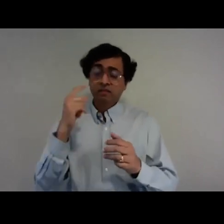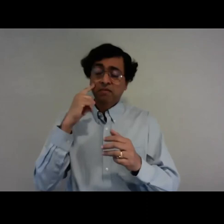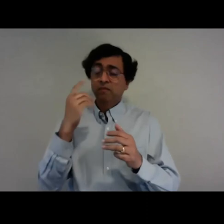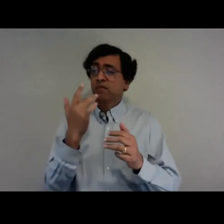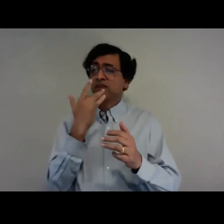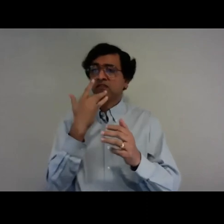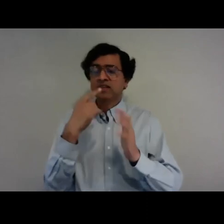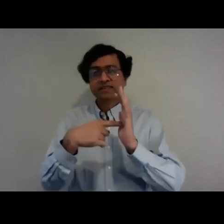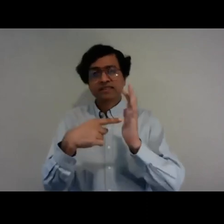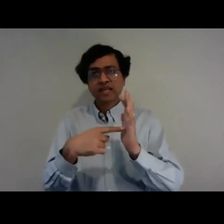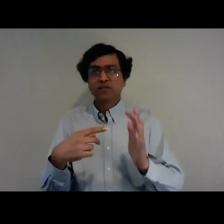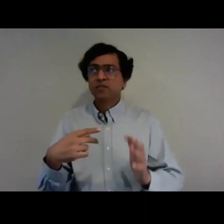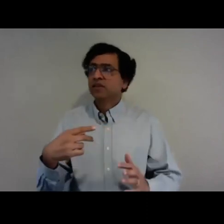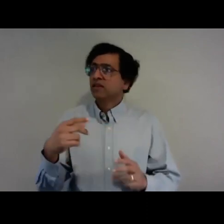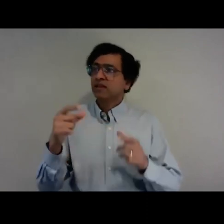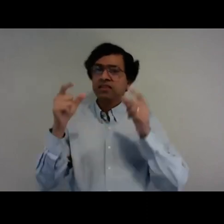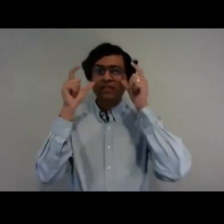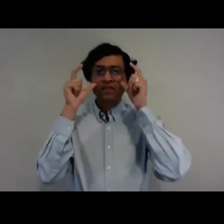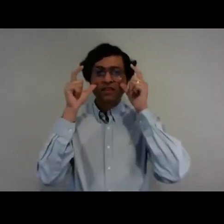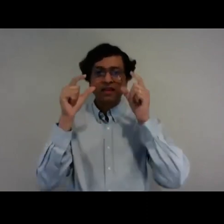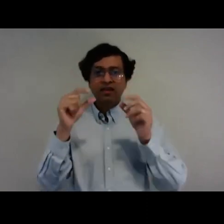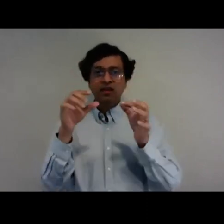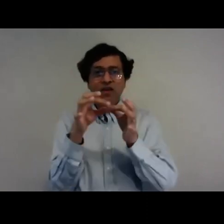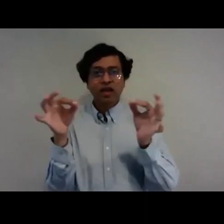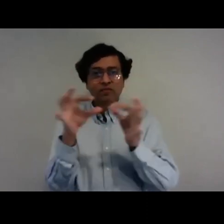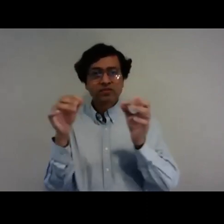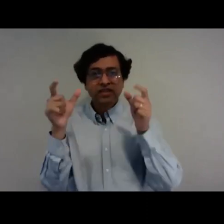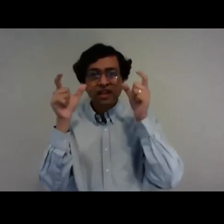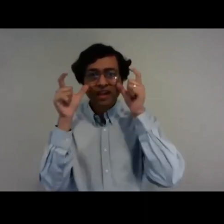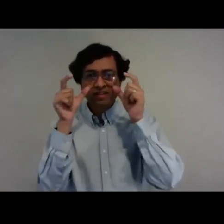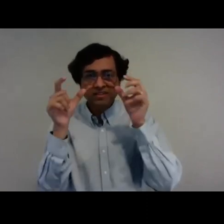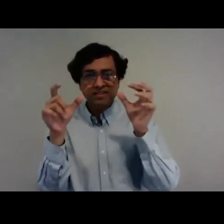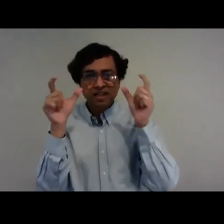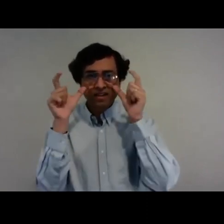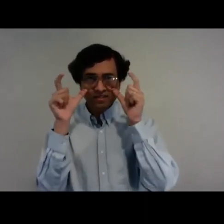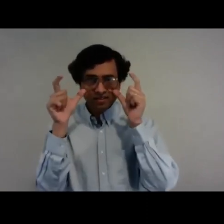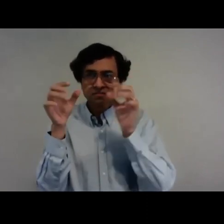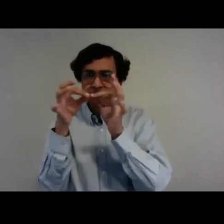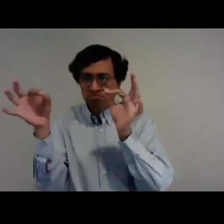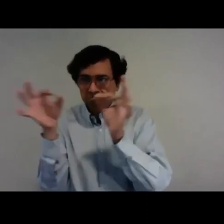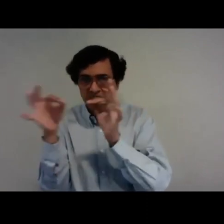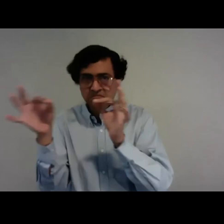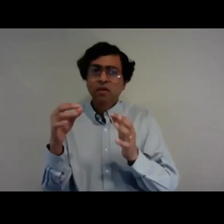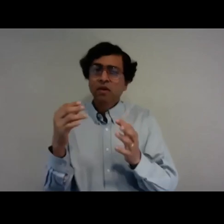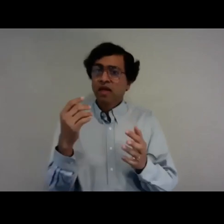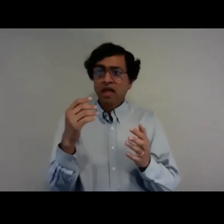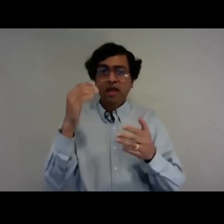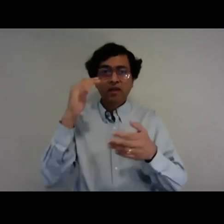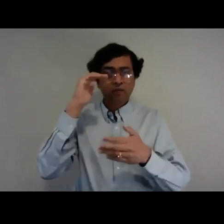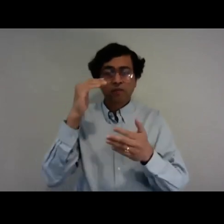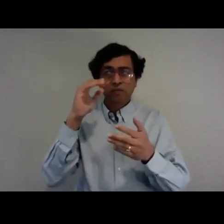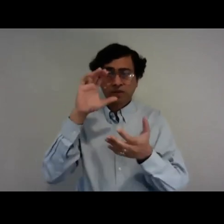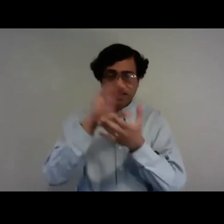But things are becoming more and more available. So an example I like is the glasses with captions.